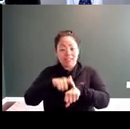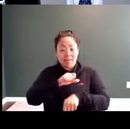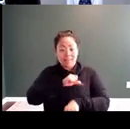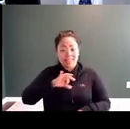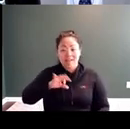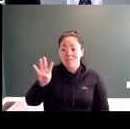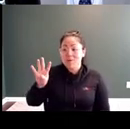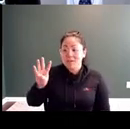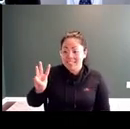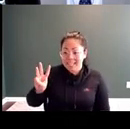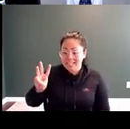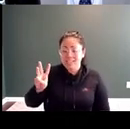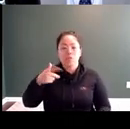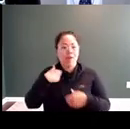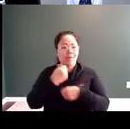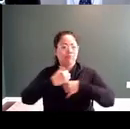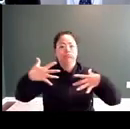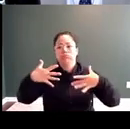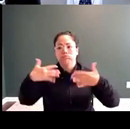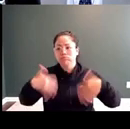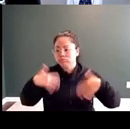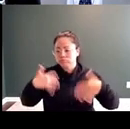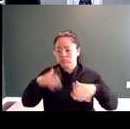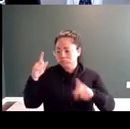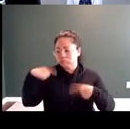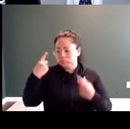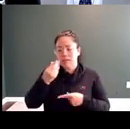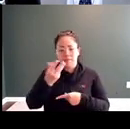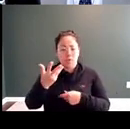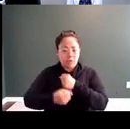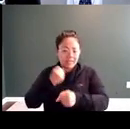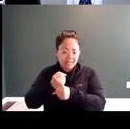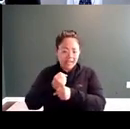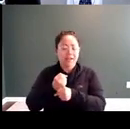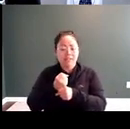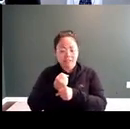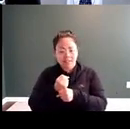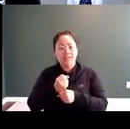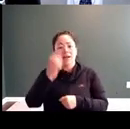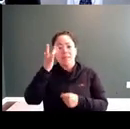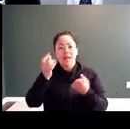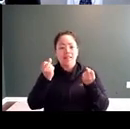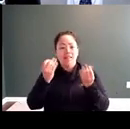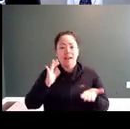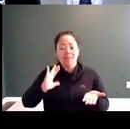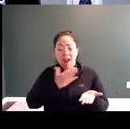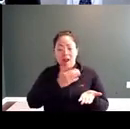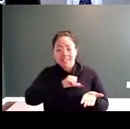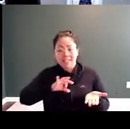So as you can see, we've grown quite a bit pretty quickly over the last couple of years. And because so much of our staff are members themselves